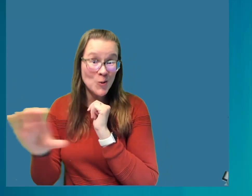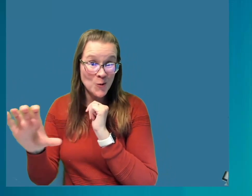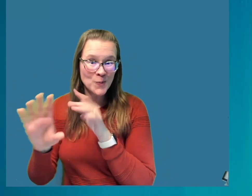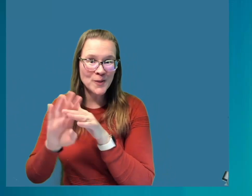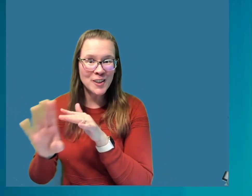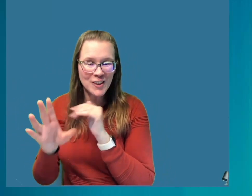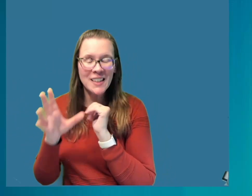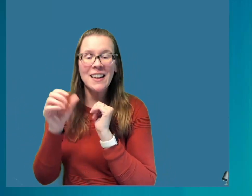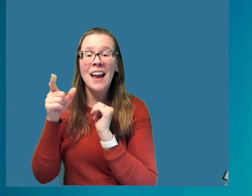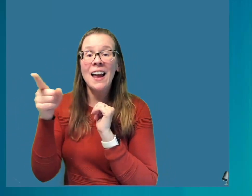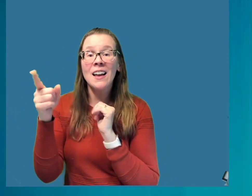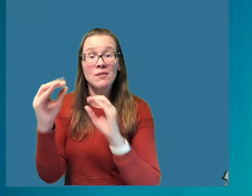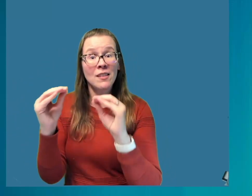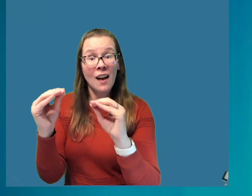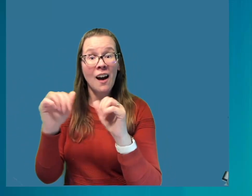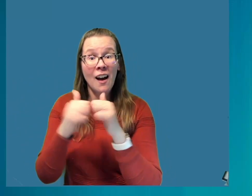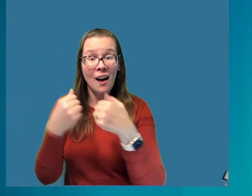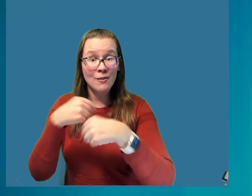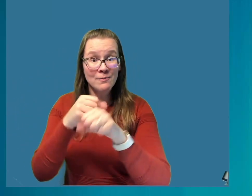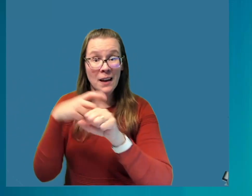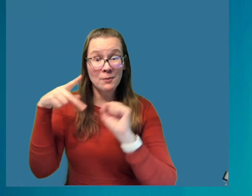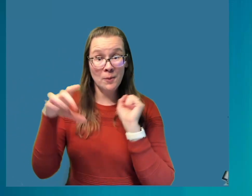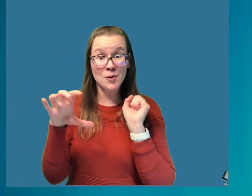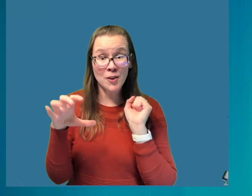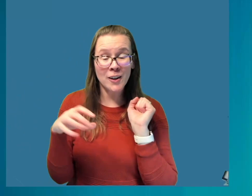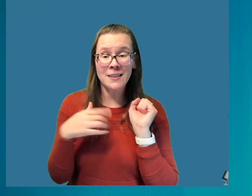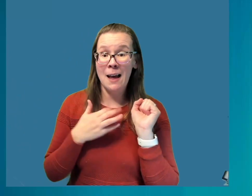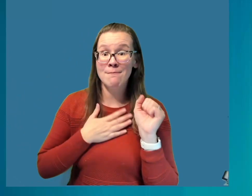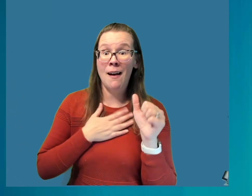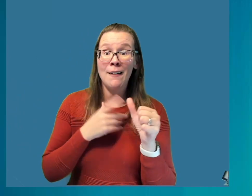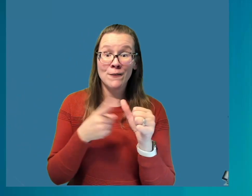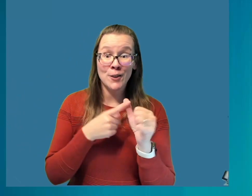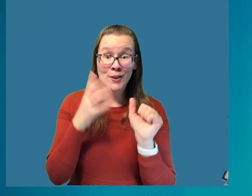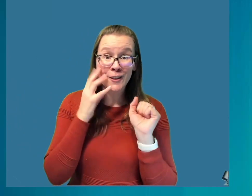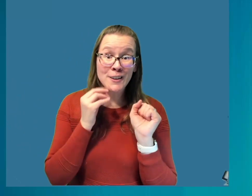It was a virtual retreat, and they had a breakout session that taught us how to make postcards, and